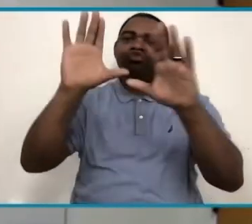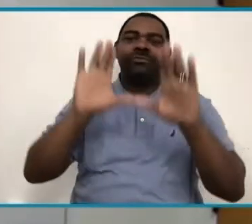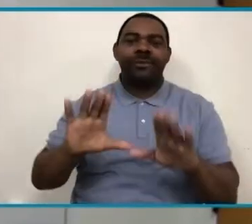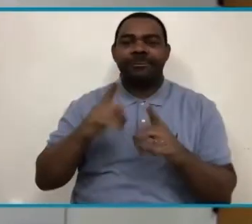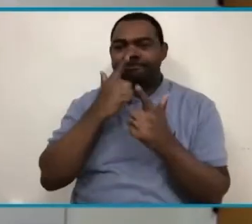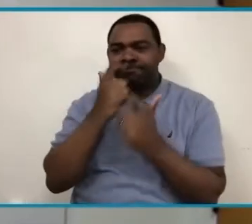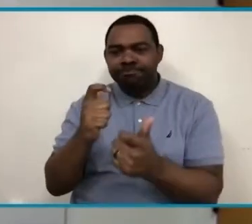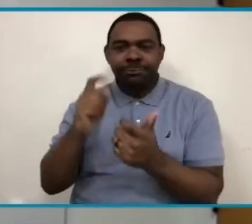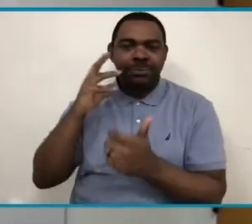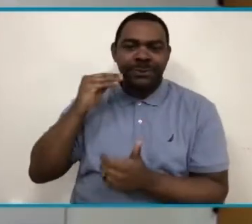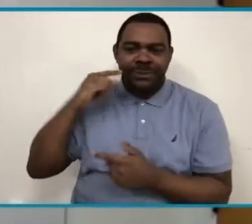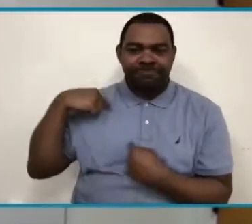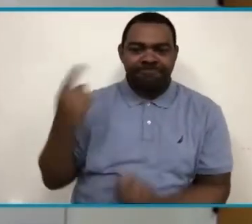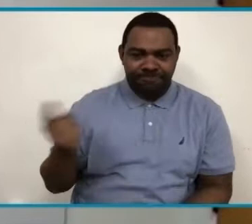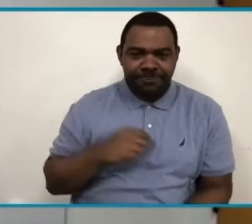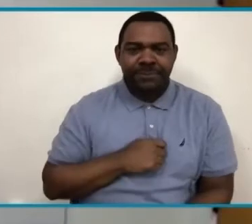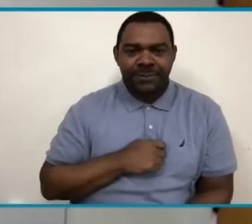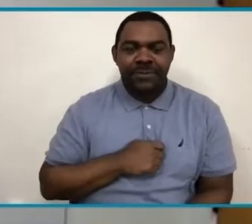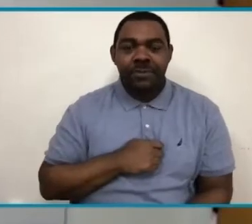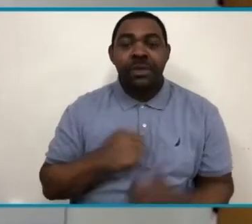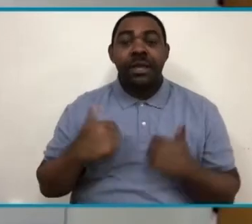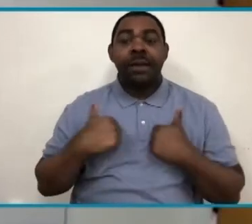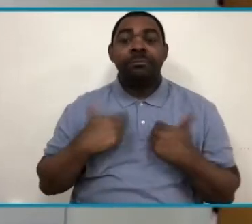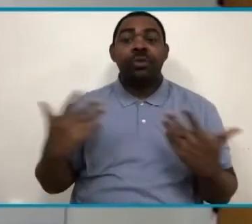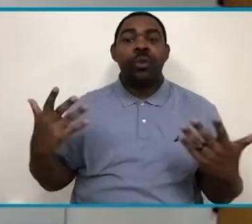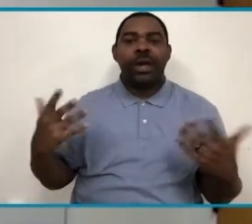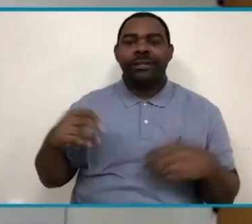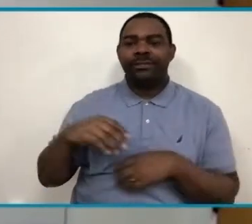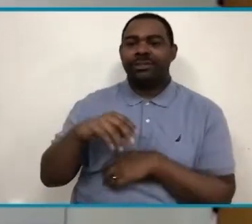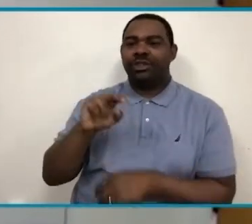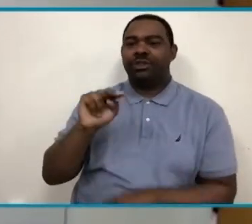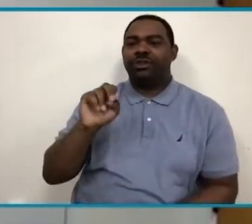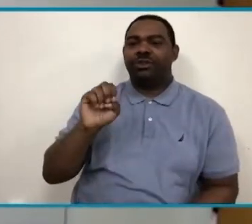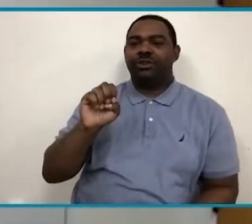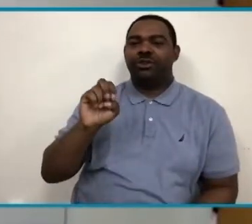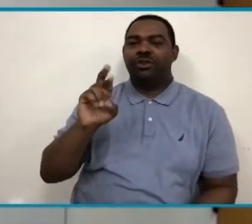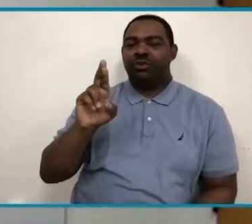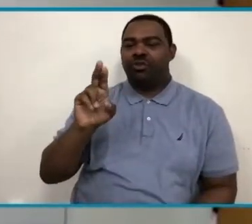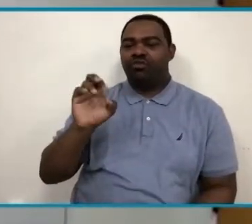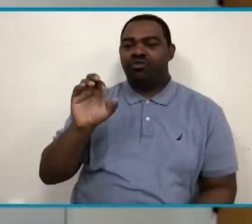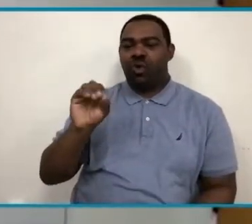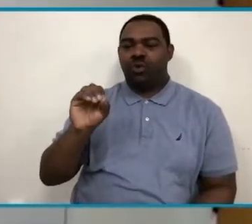So, I’m a neuropsychologist and I have a dual appointment at the University of Florida